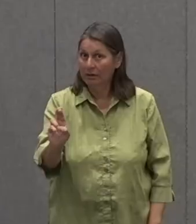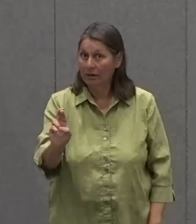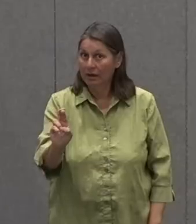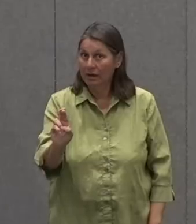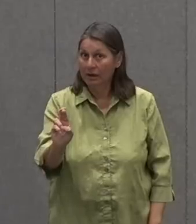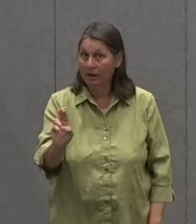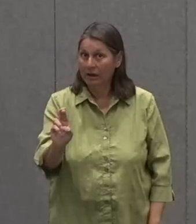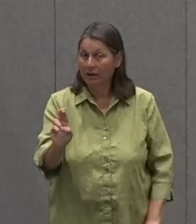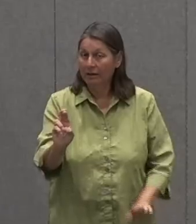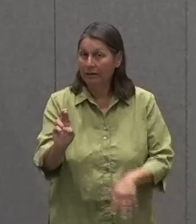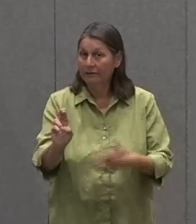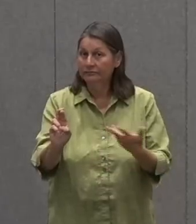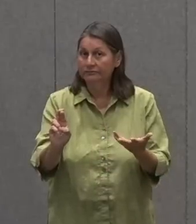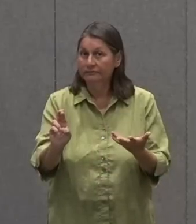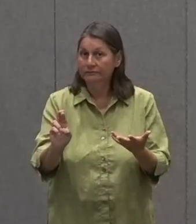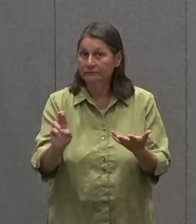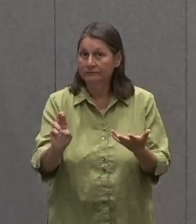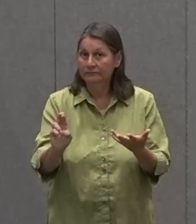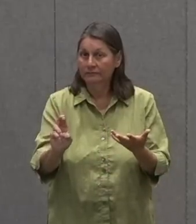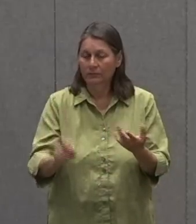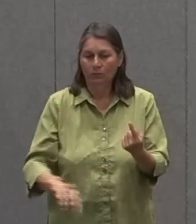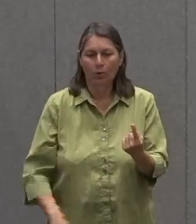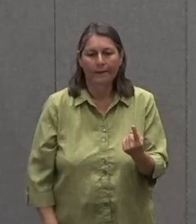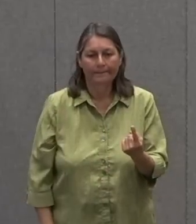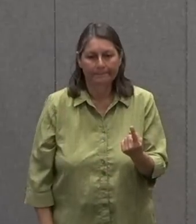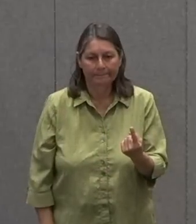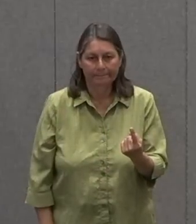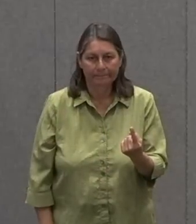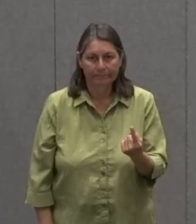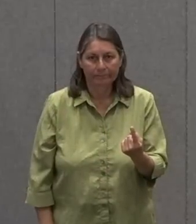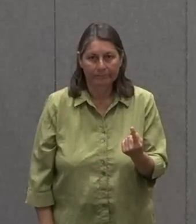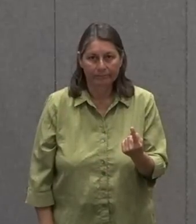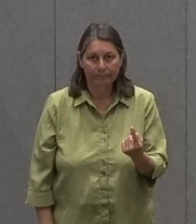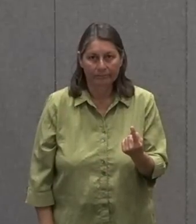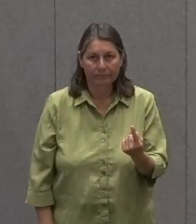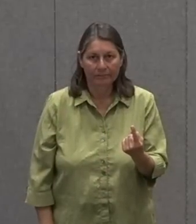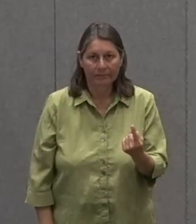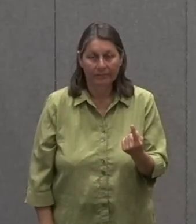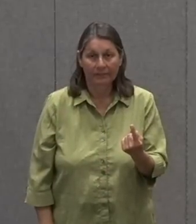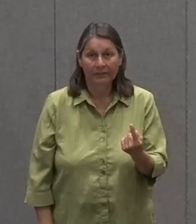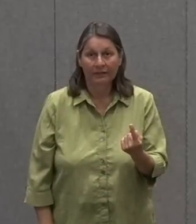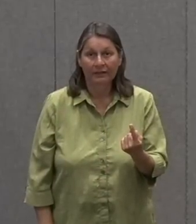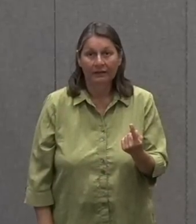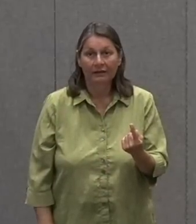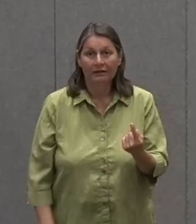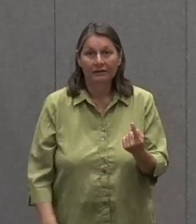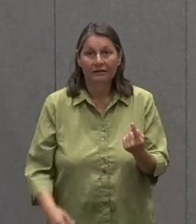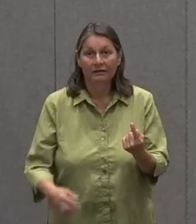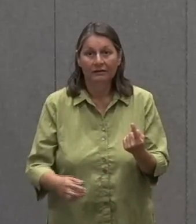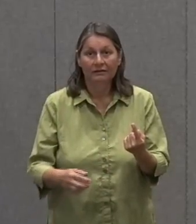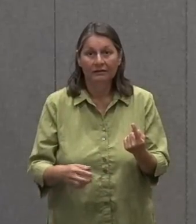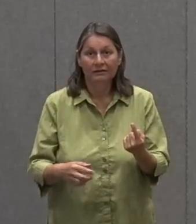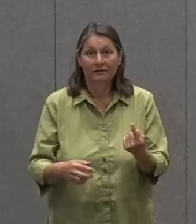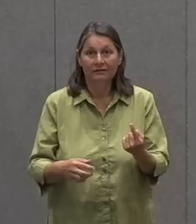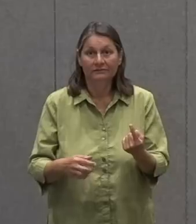is one, right? So I'm gonna start going ahead and abbreviating it even more.